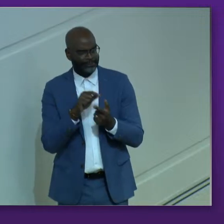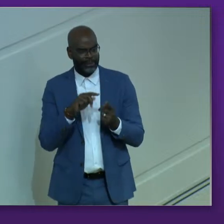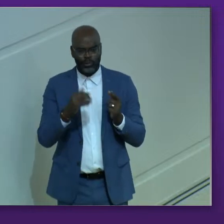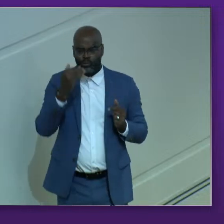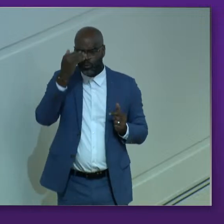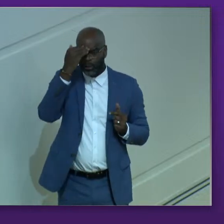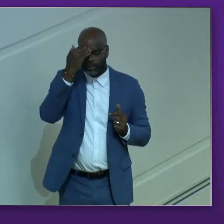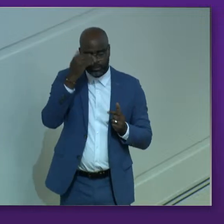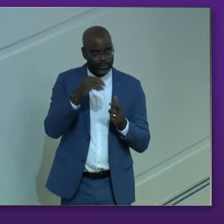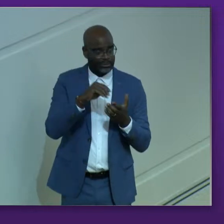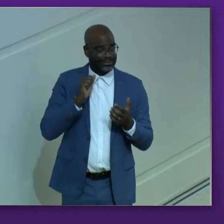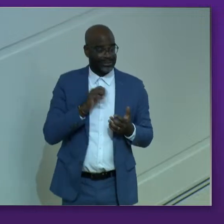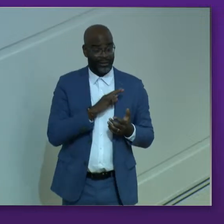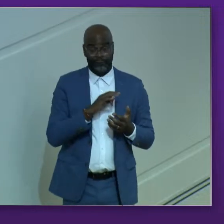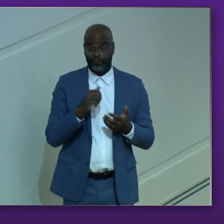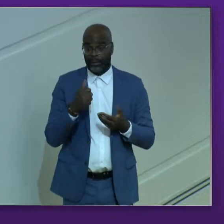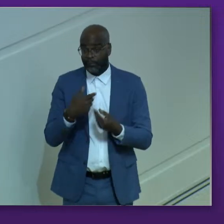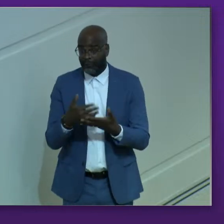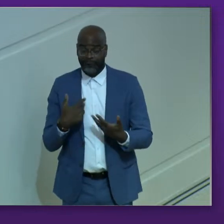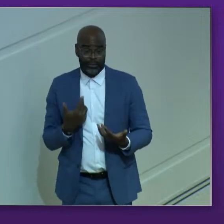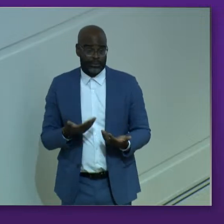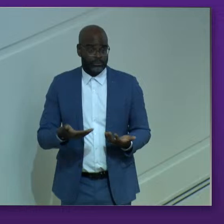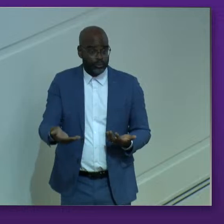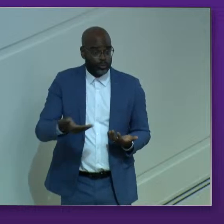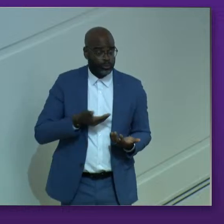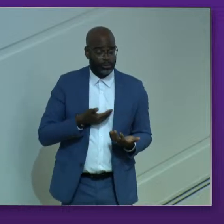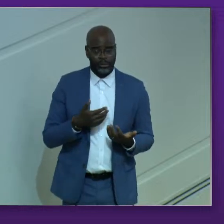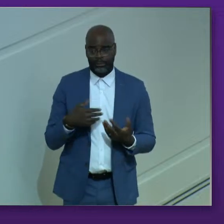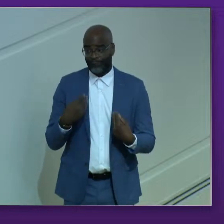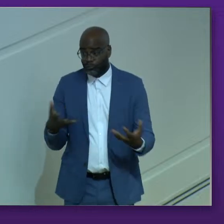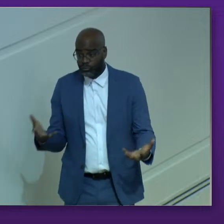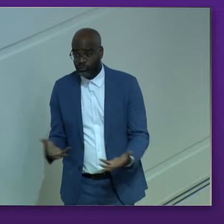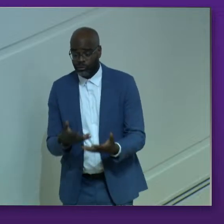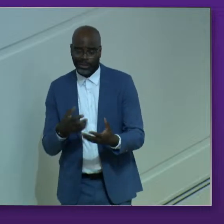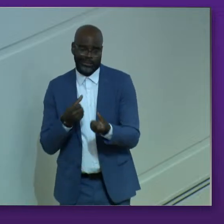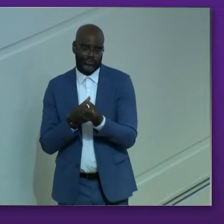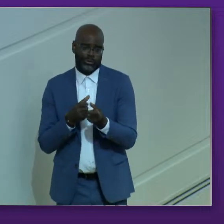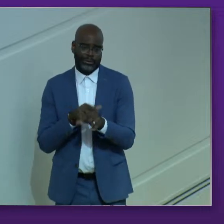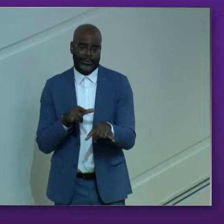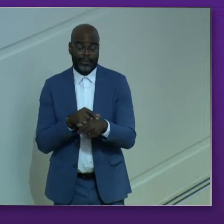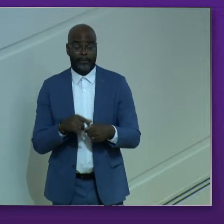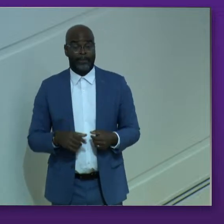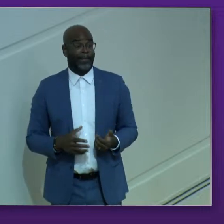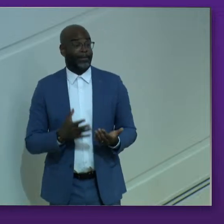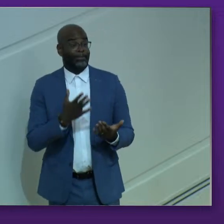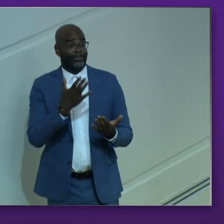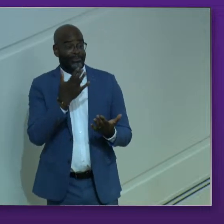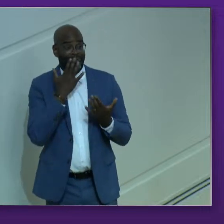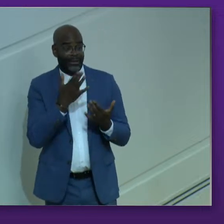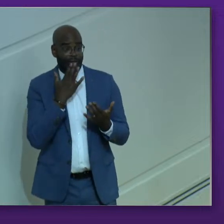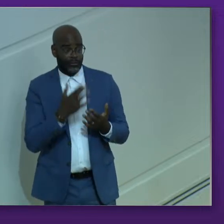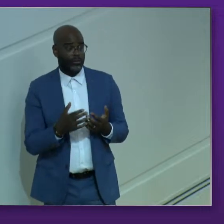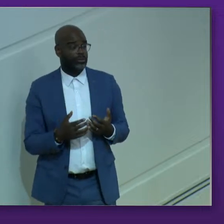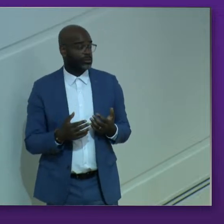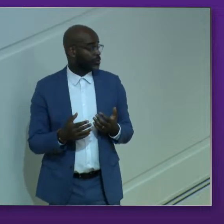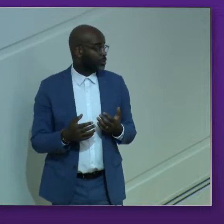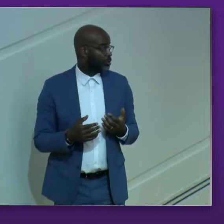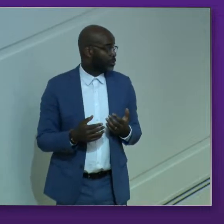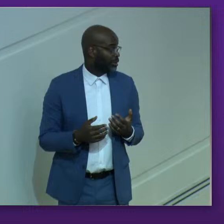PIONEERS COLLABORATED TO MAKE IT HAPPEN. THESE EMPLOYEES ENGAGED IN TRAINING TO ENSURE OUR EAST COUNTY RAPTORS AND PERSPECTIVE